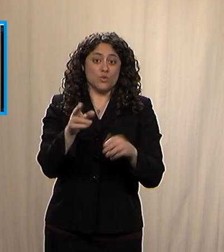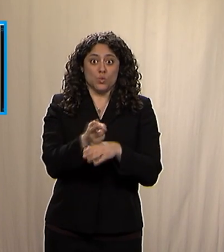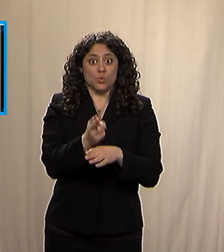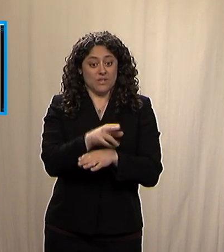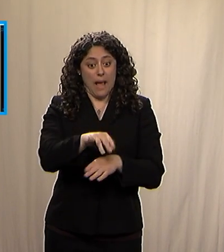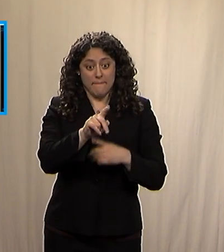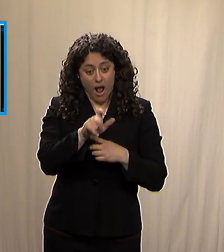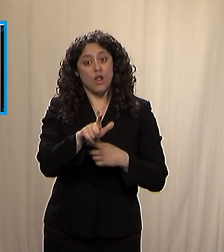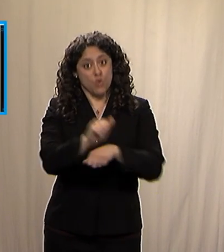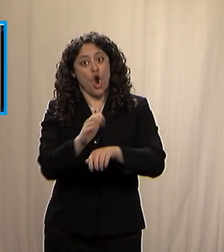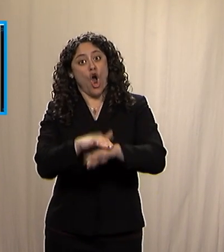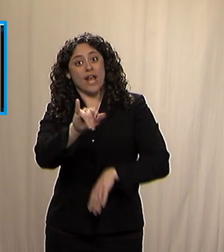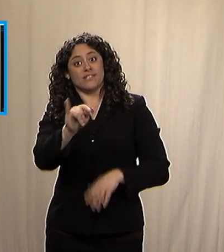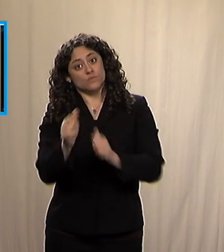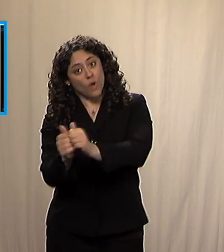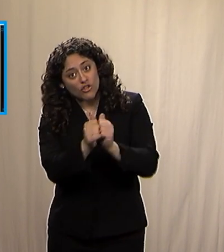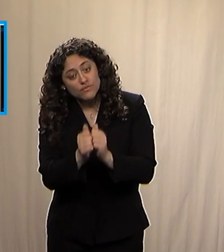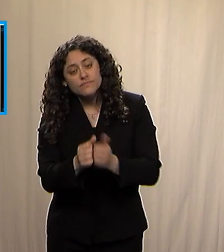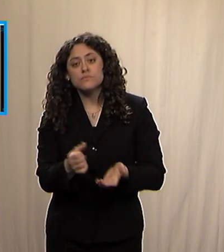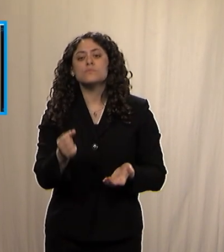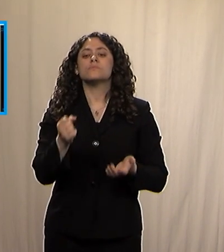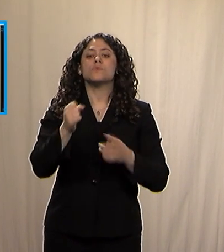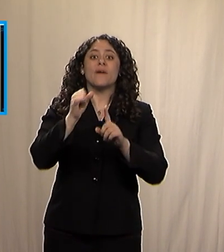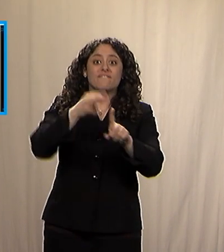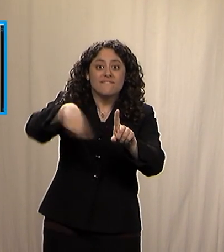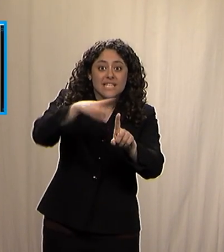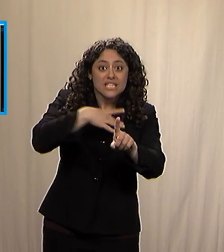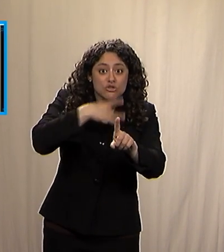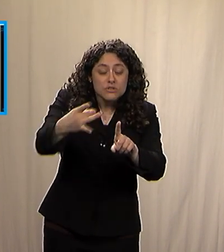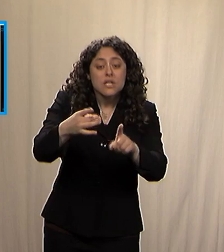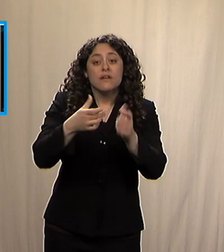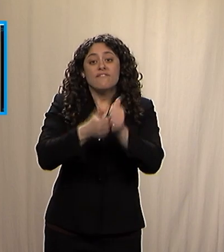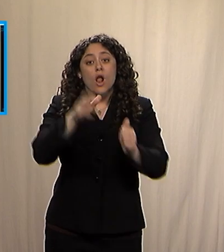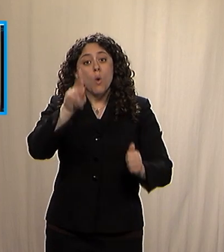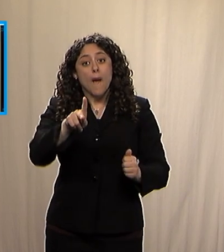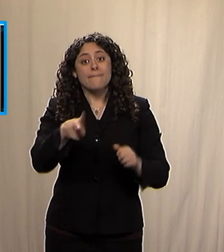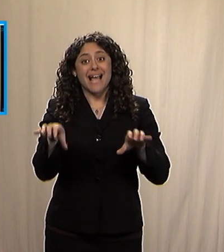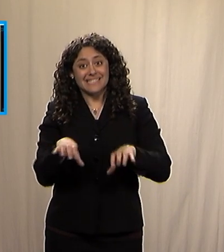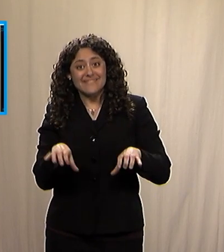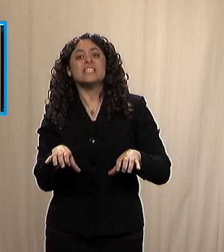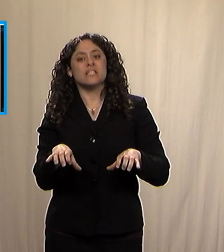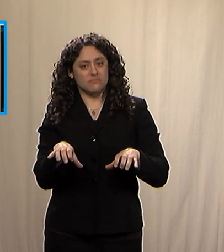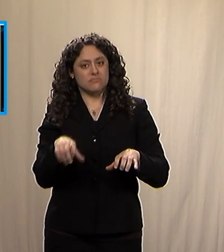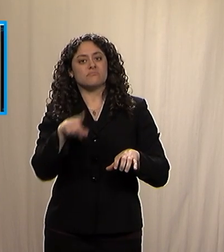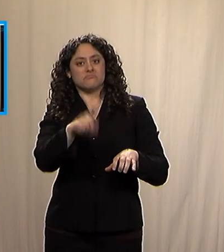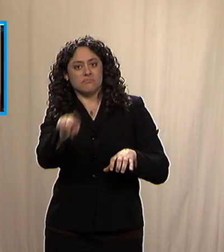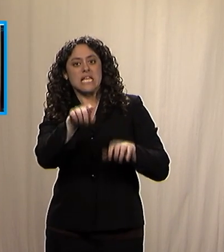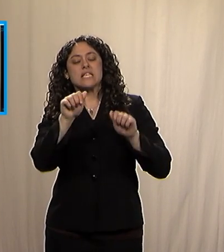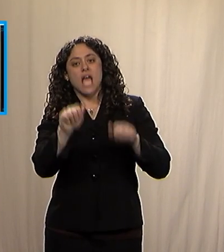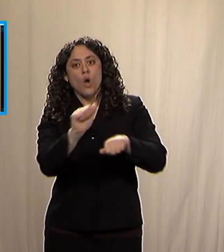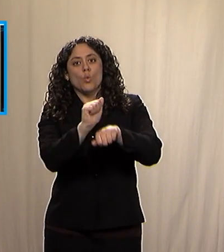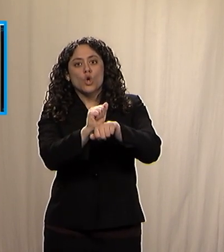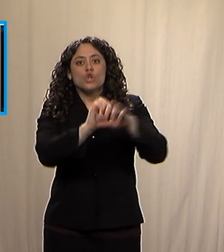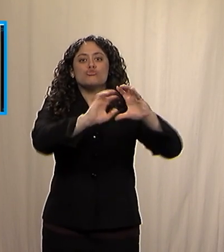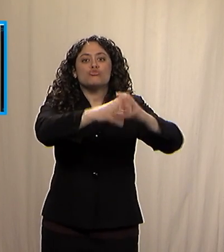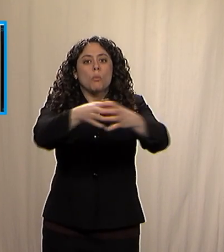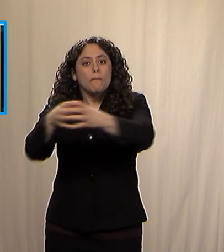if people are interested in the follow-up activities would be working in groups to figure out this,